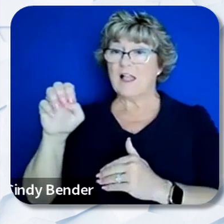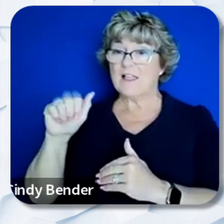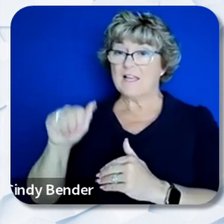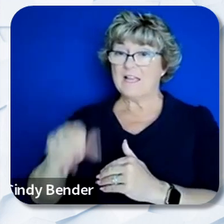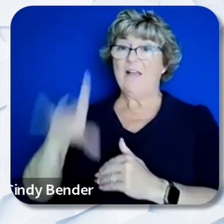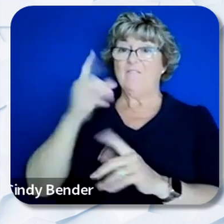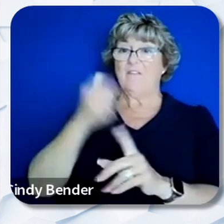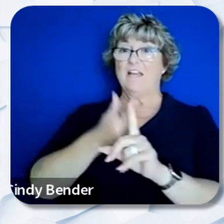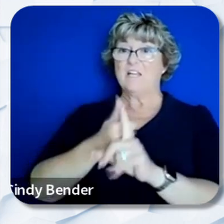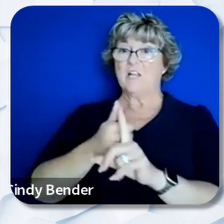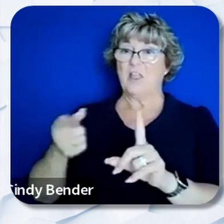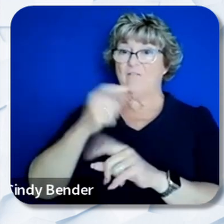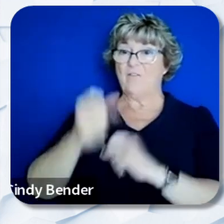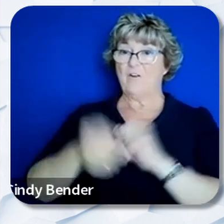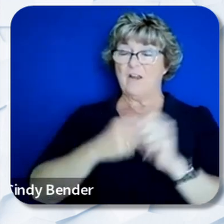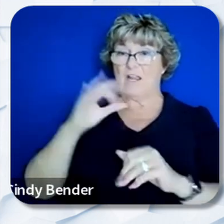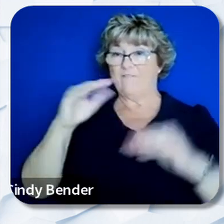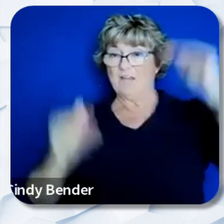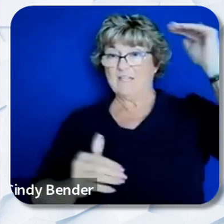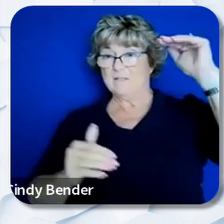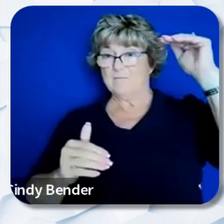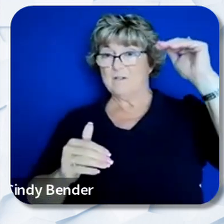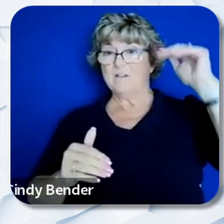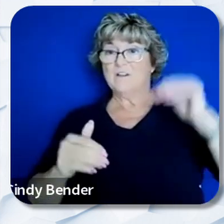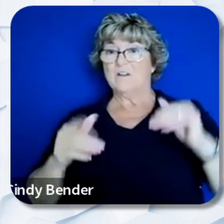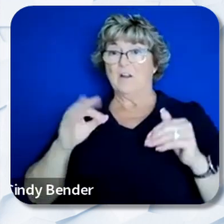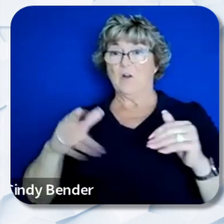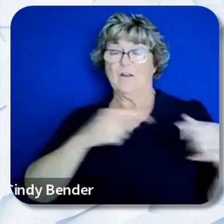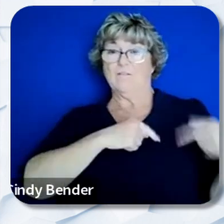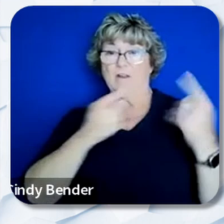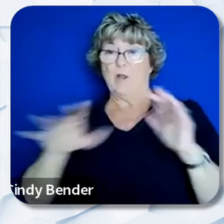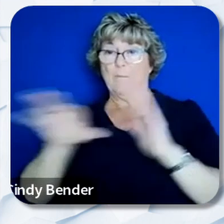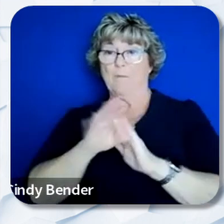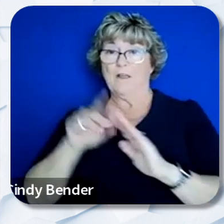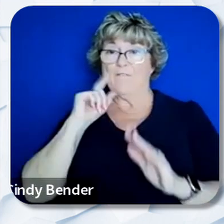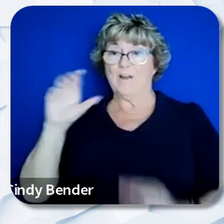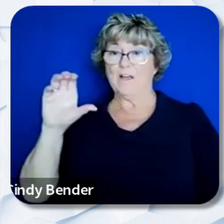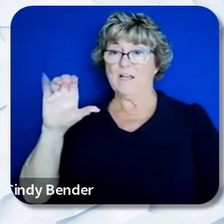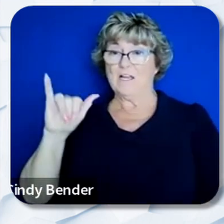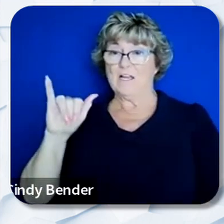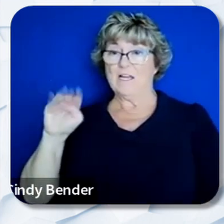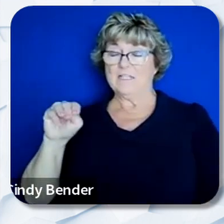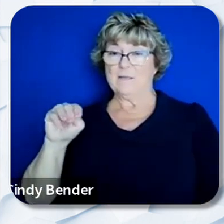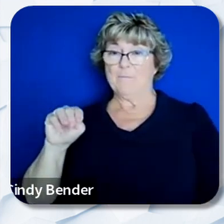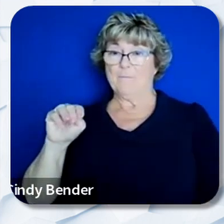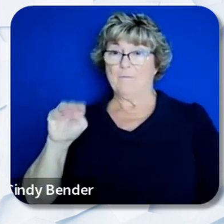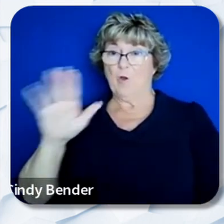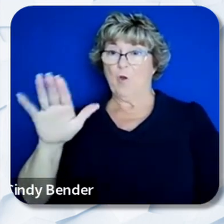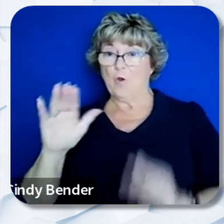in the first year of disproportionality, and you've been selected for CIM, your small monitoring